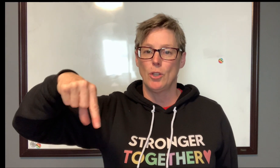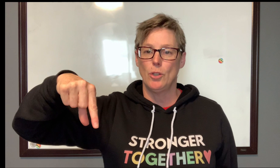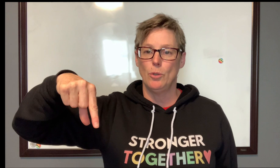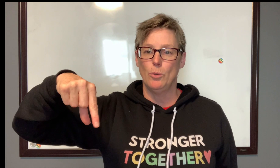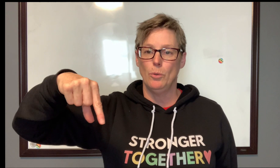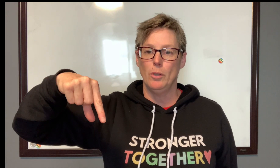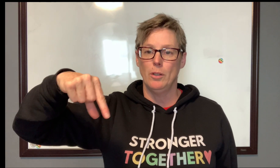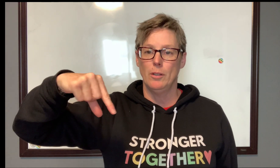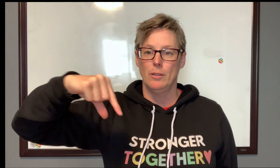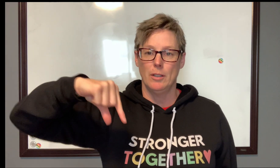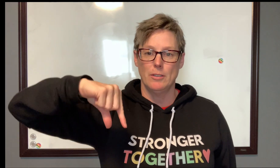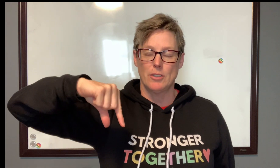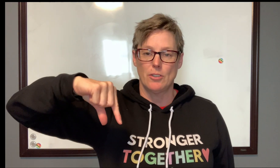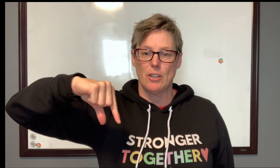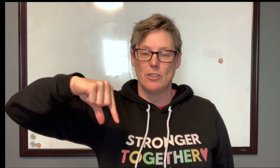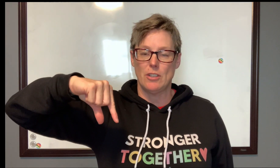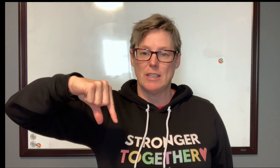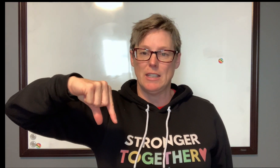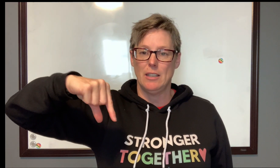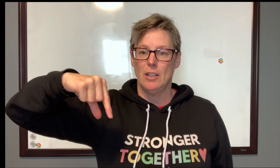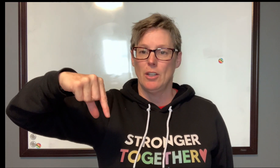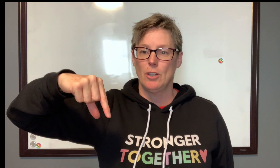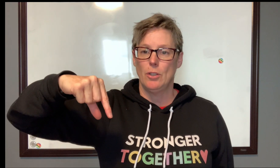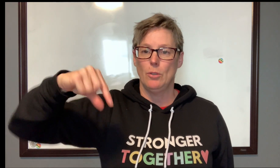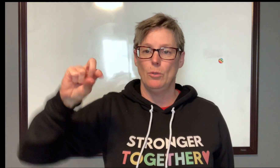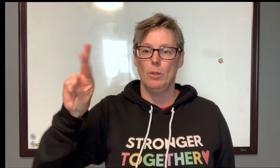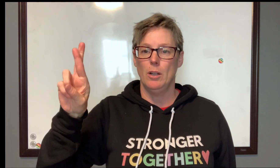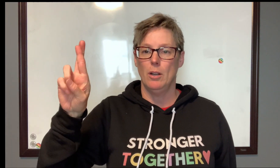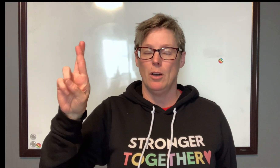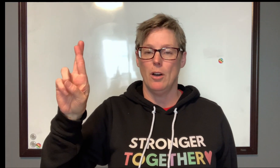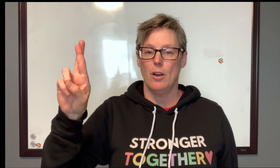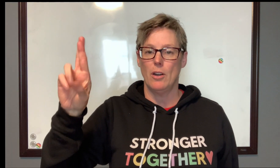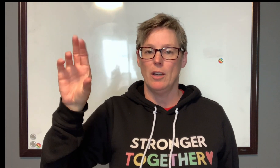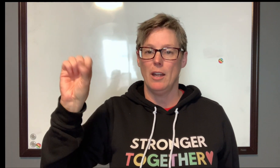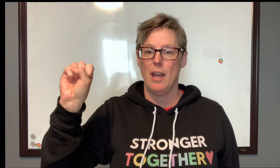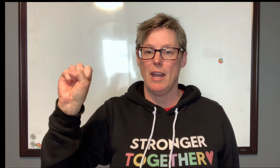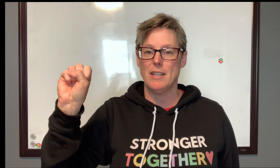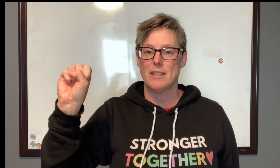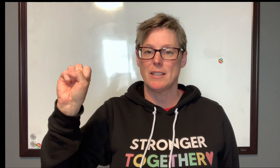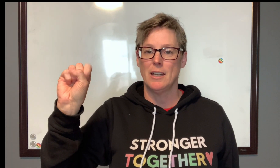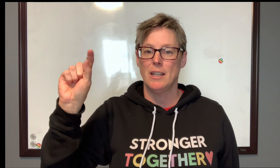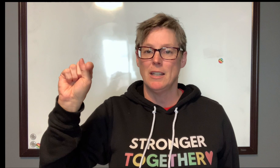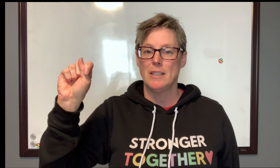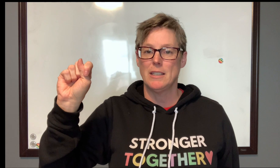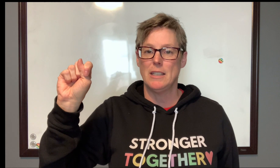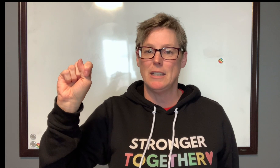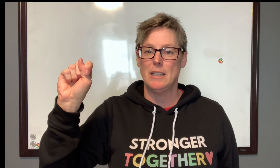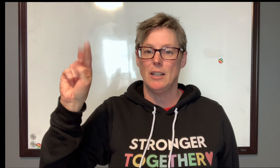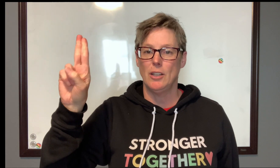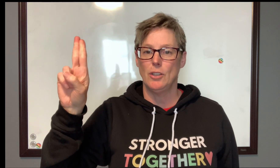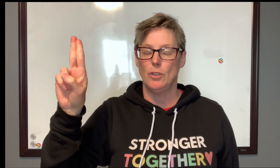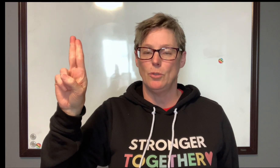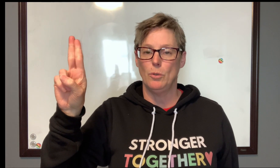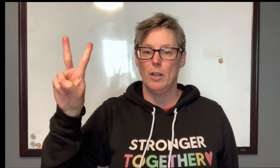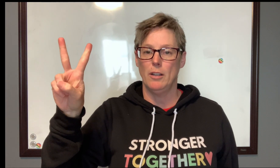q just turn out so you can see it q